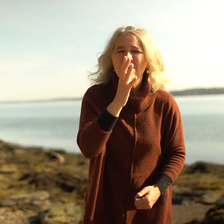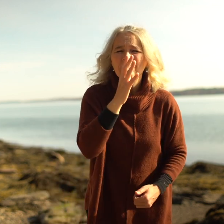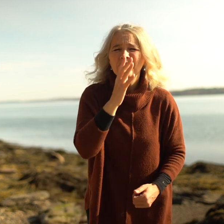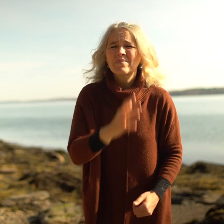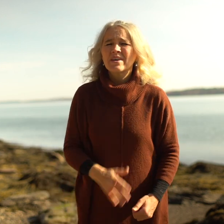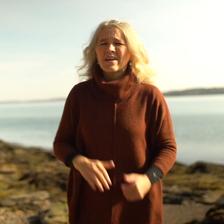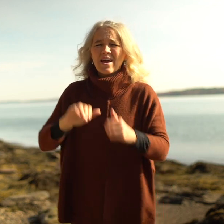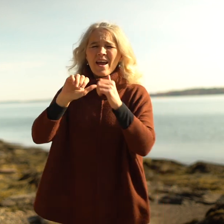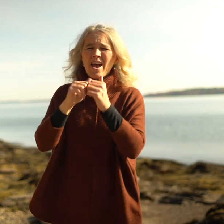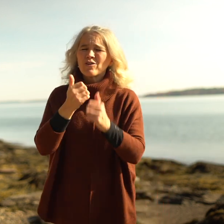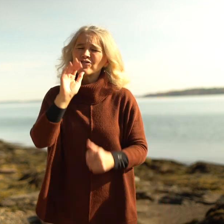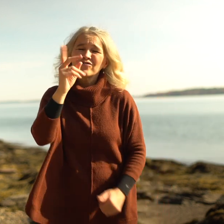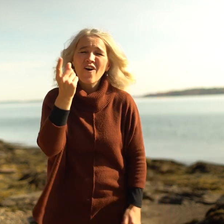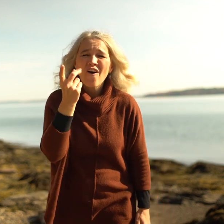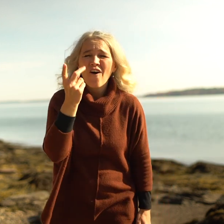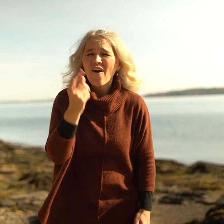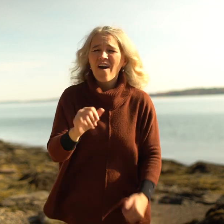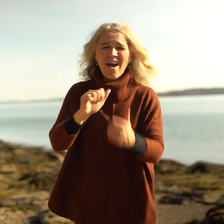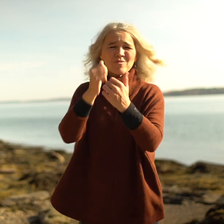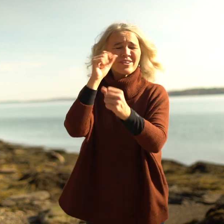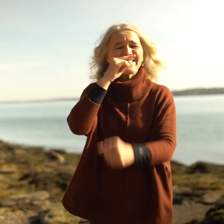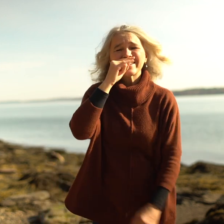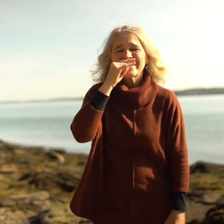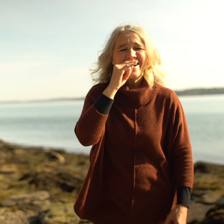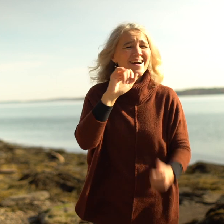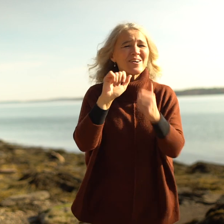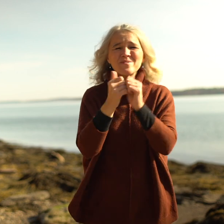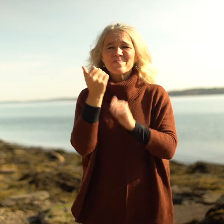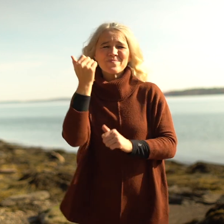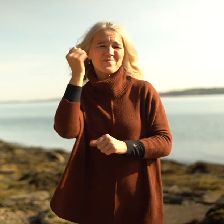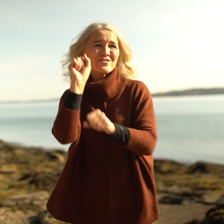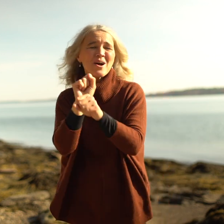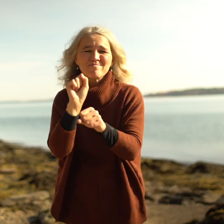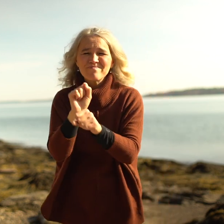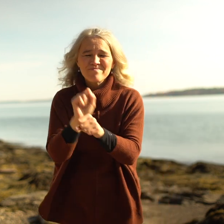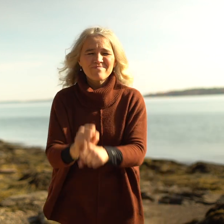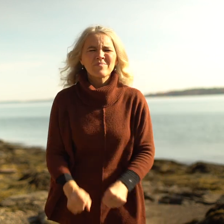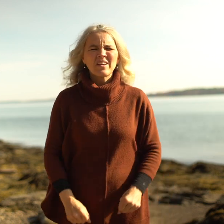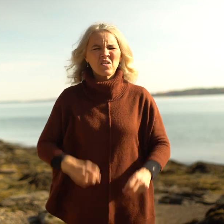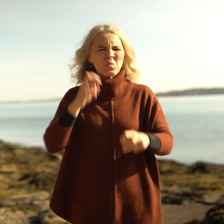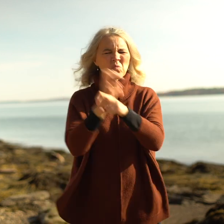How’s your mom? How’s the dog? How’s the kids? How’s your job?